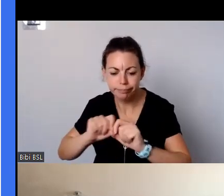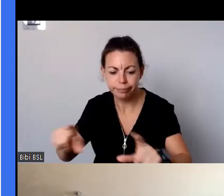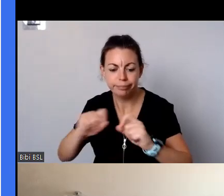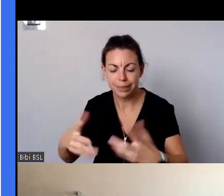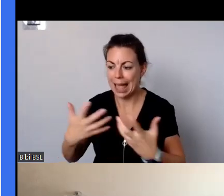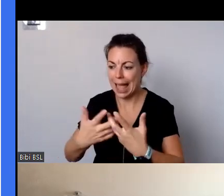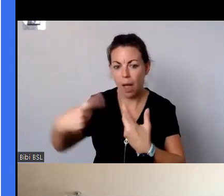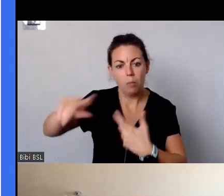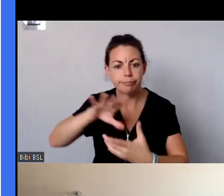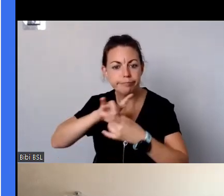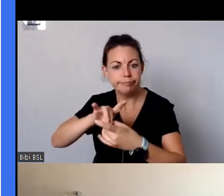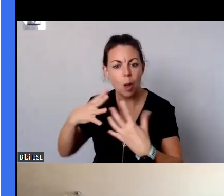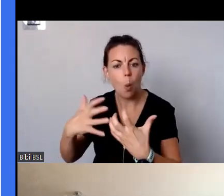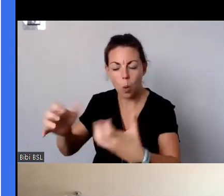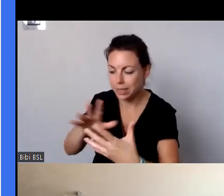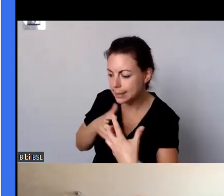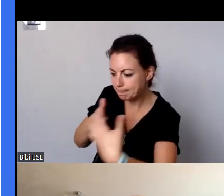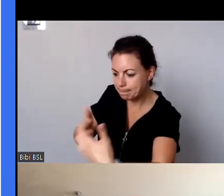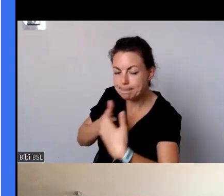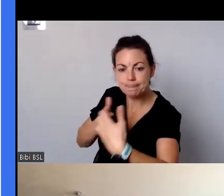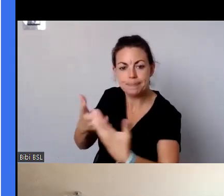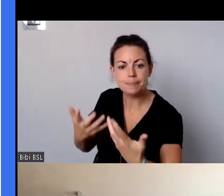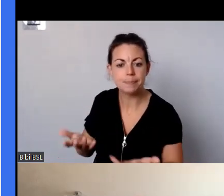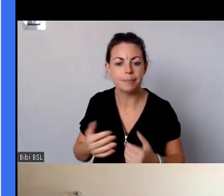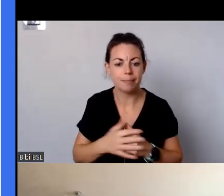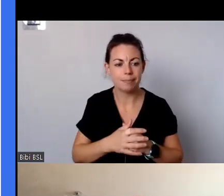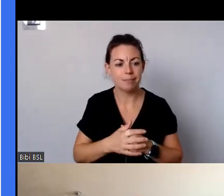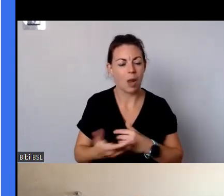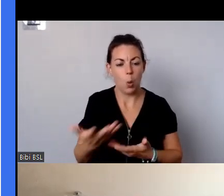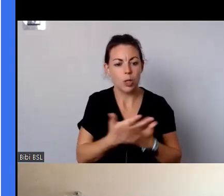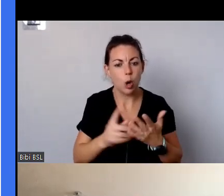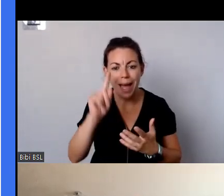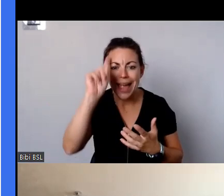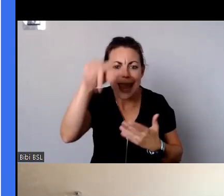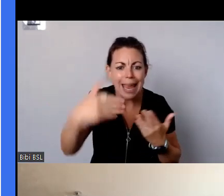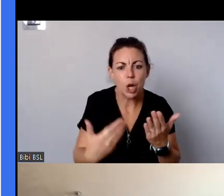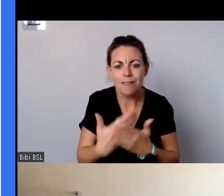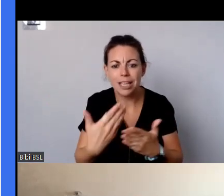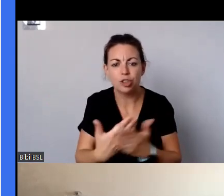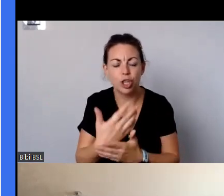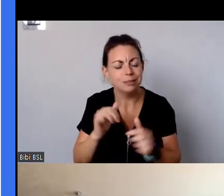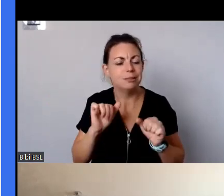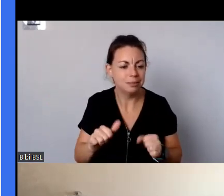We talk a lot about innovation in the messaging for the awards, but that always is within the context